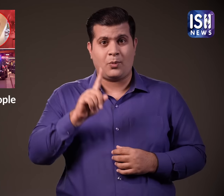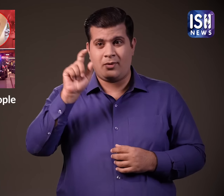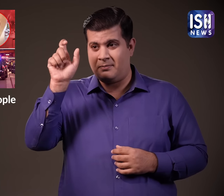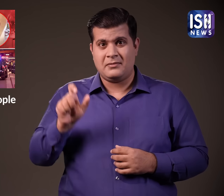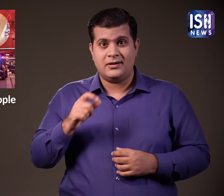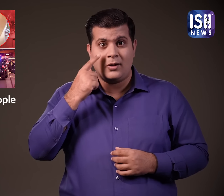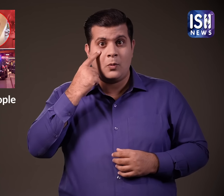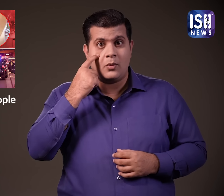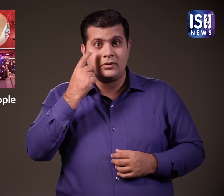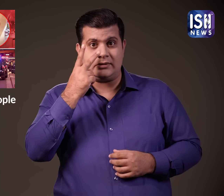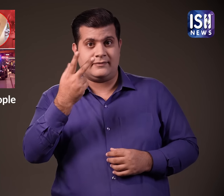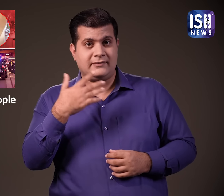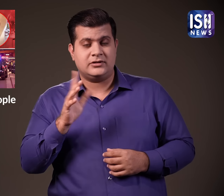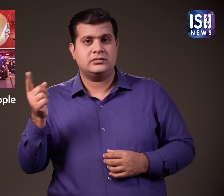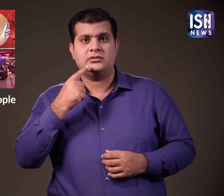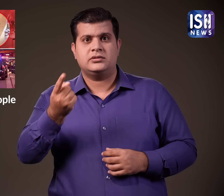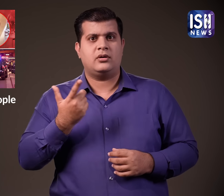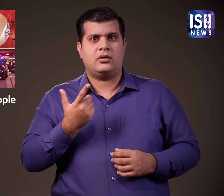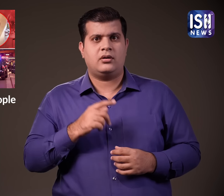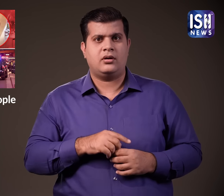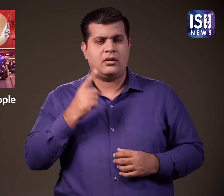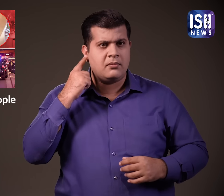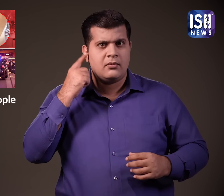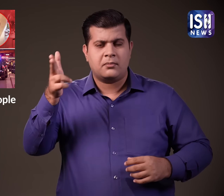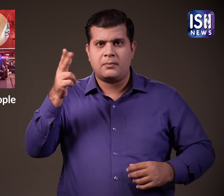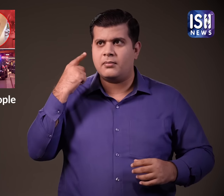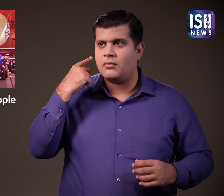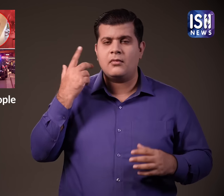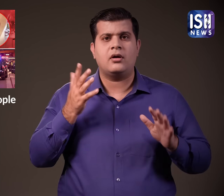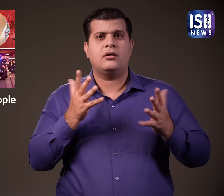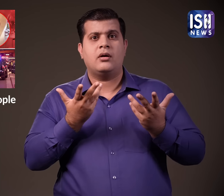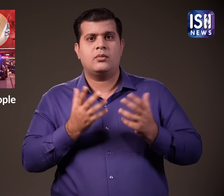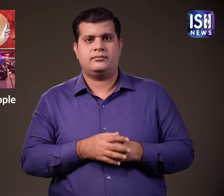One of the witness who was there suddenly heard gunshots.